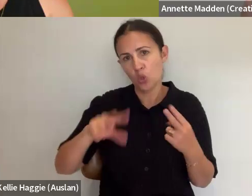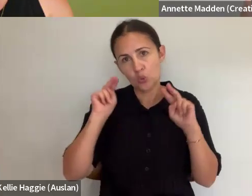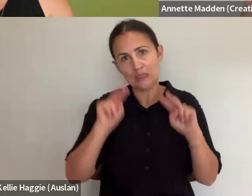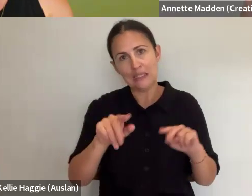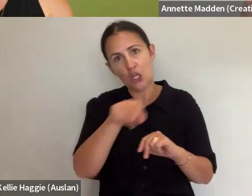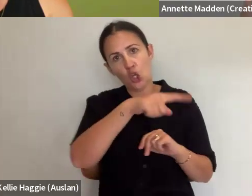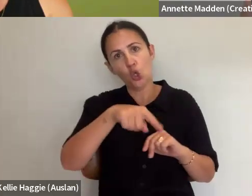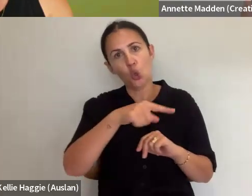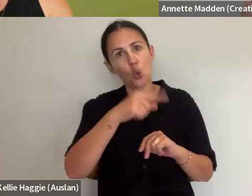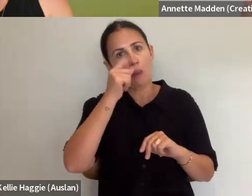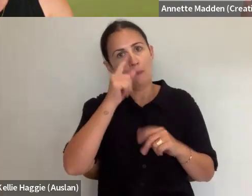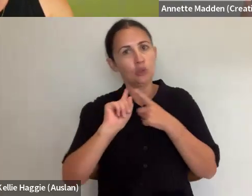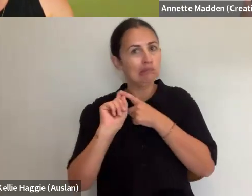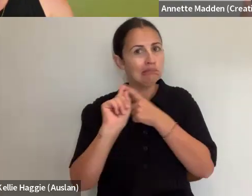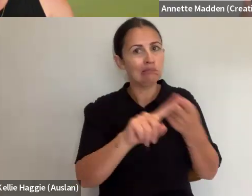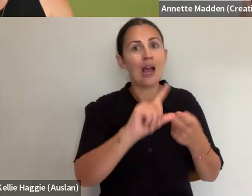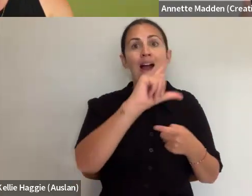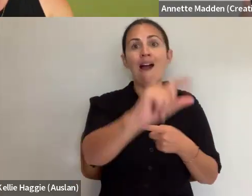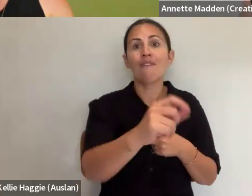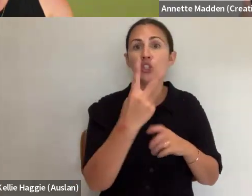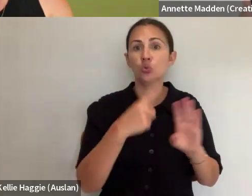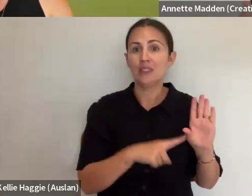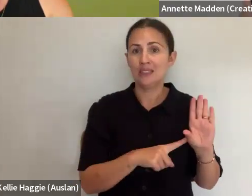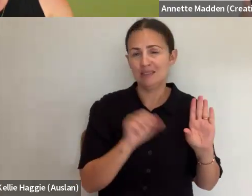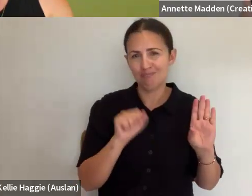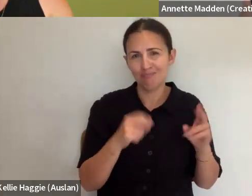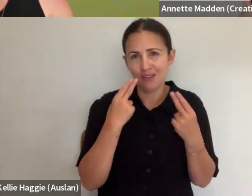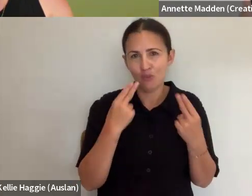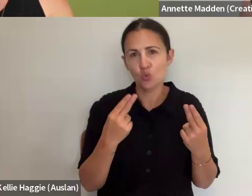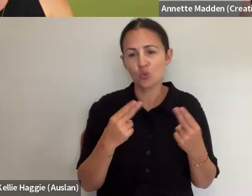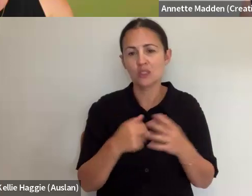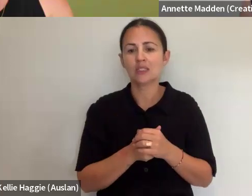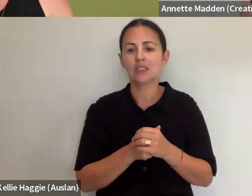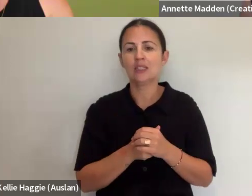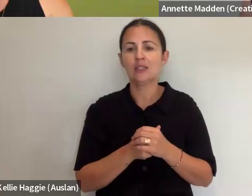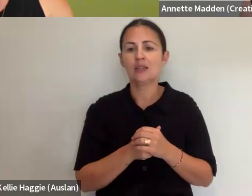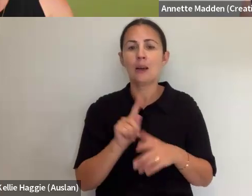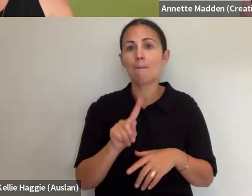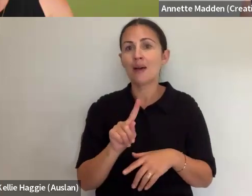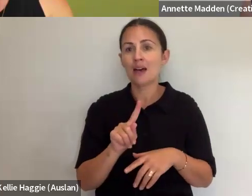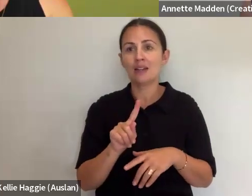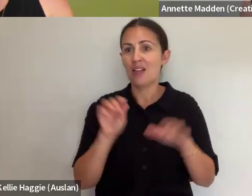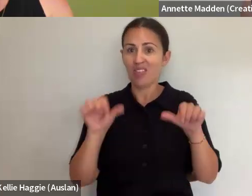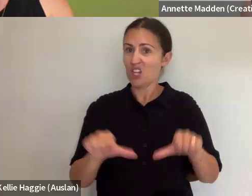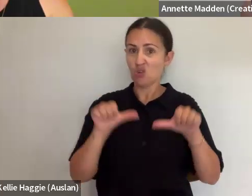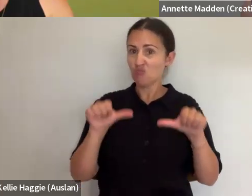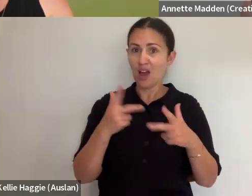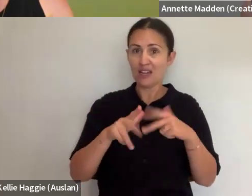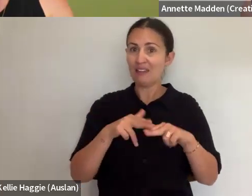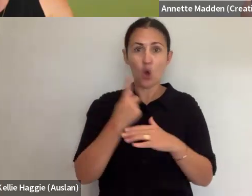will unlock different things for different organisations. So I think yes, of course being able to think beyond the two